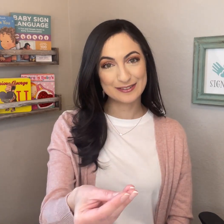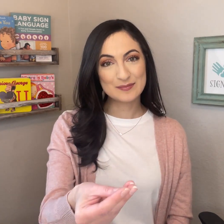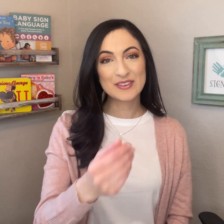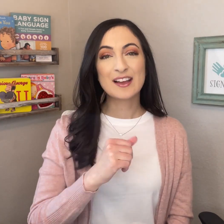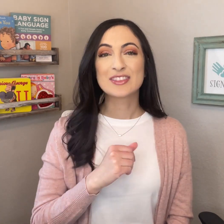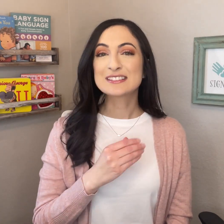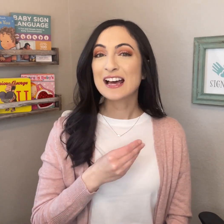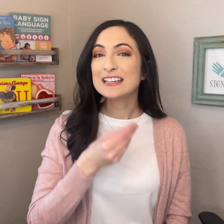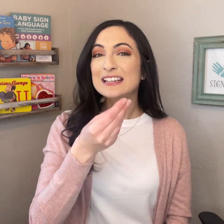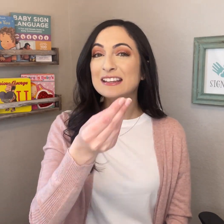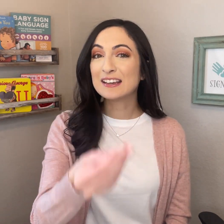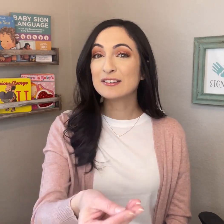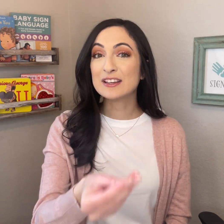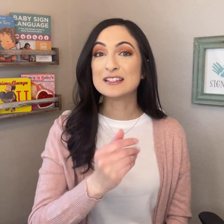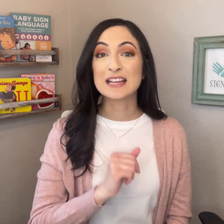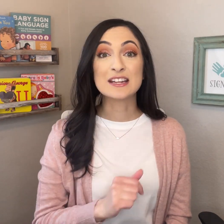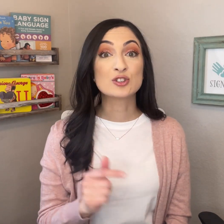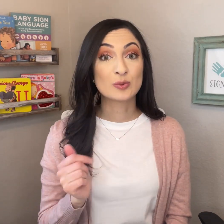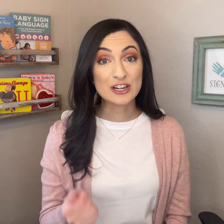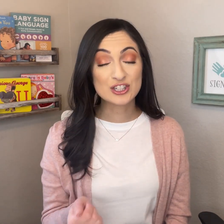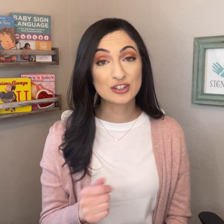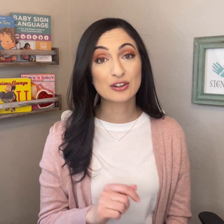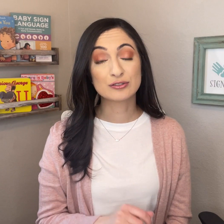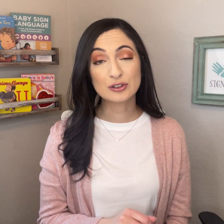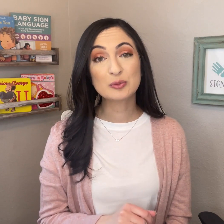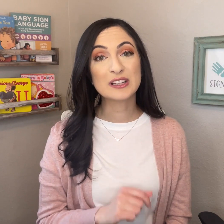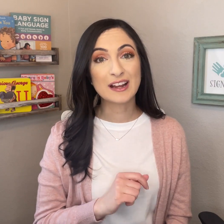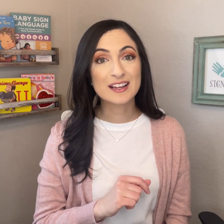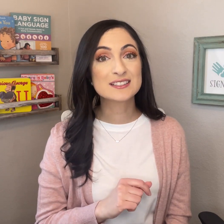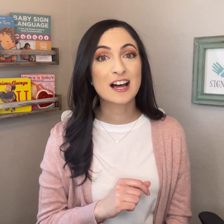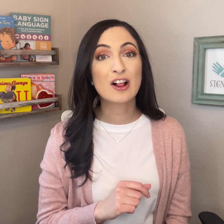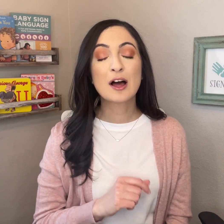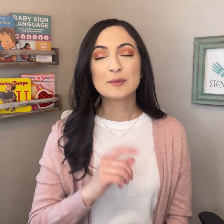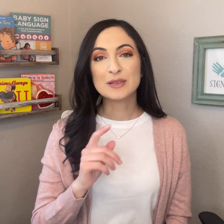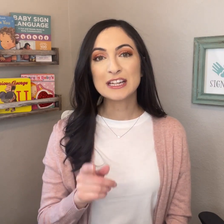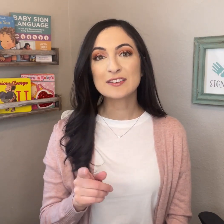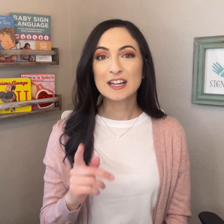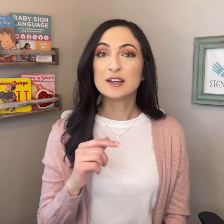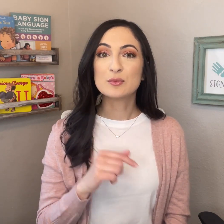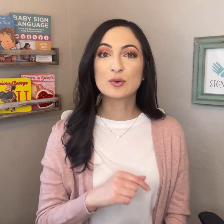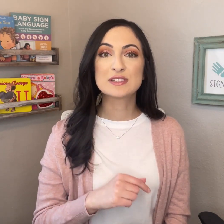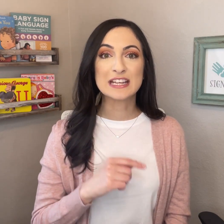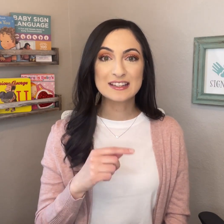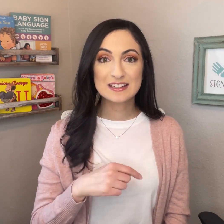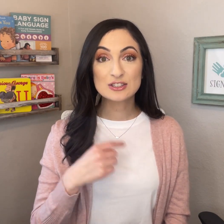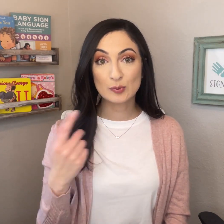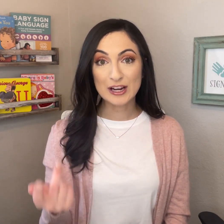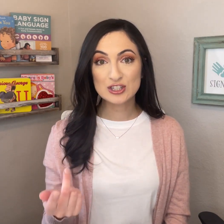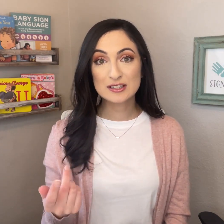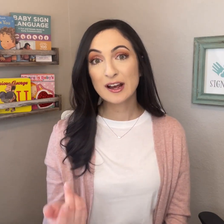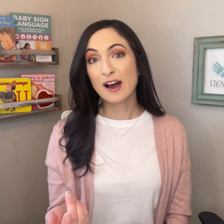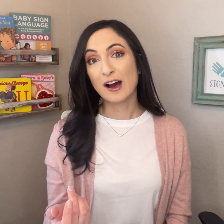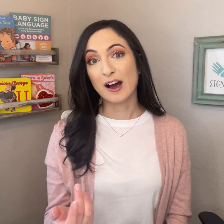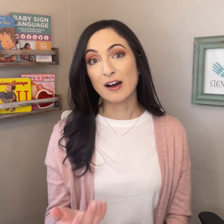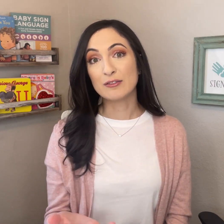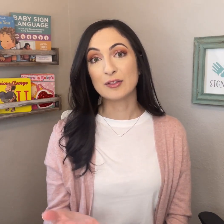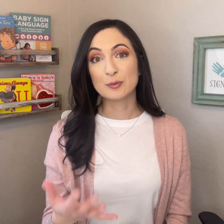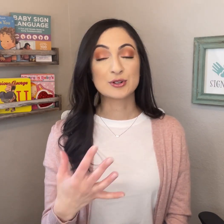The sign GIVE is a directional verb in ASL, meaning that it moves in the direction of the